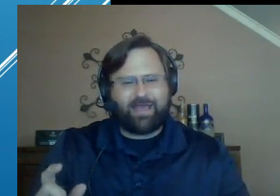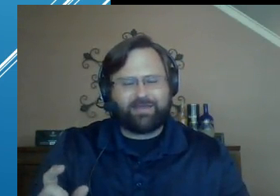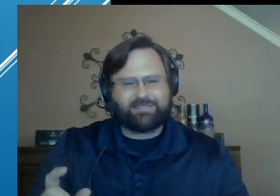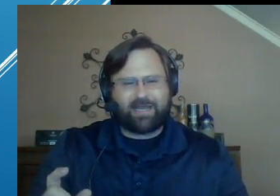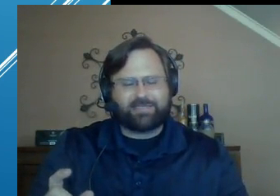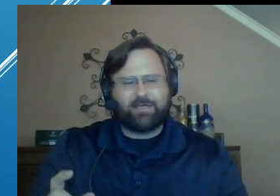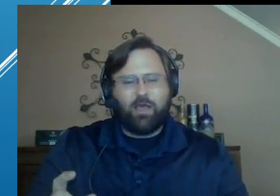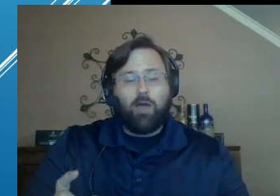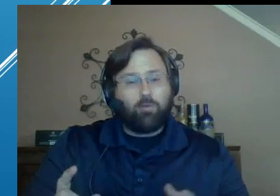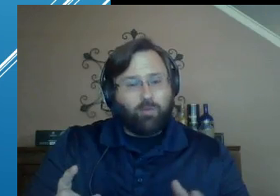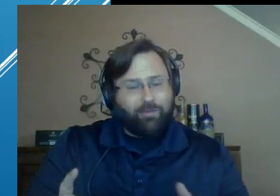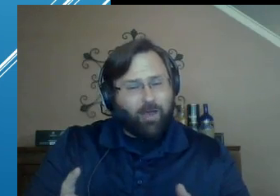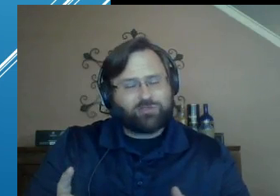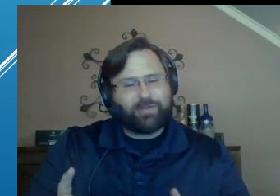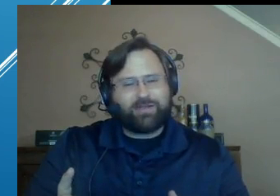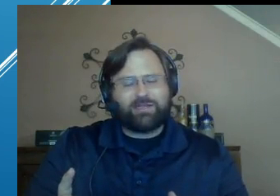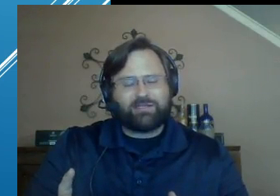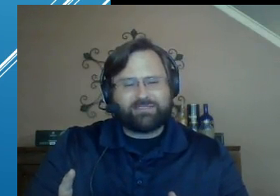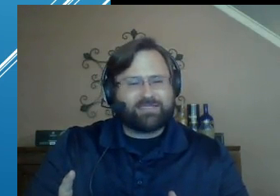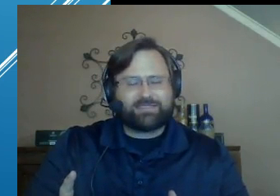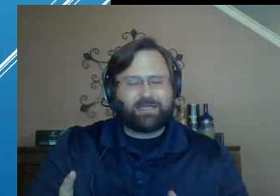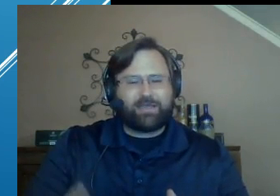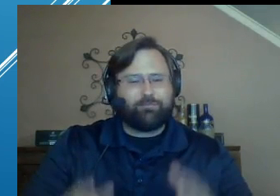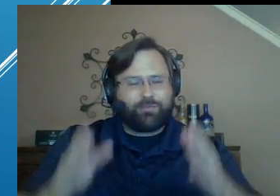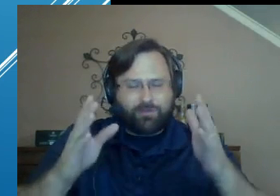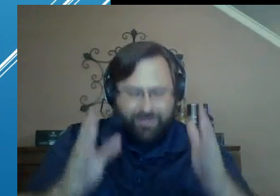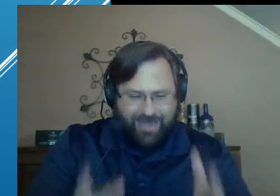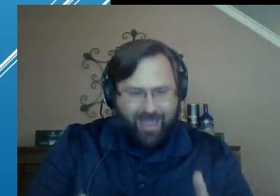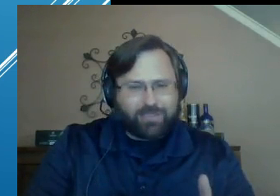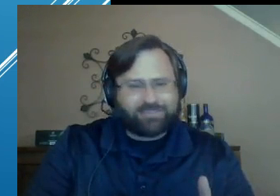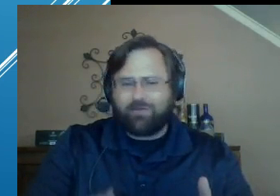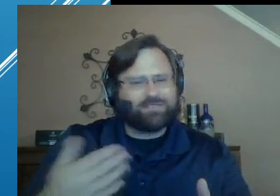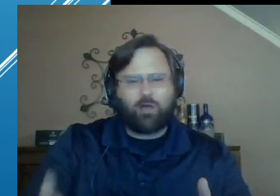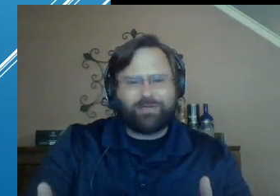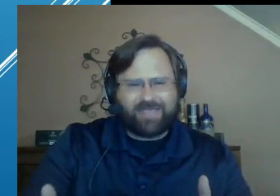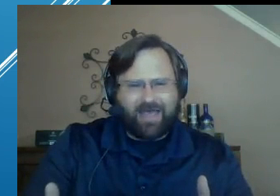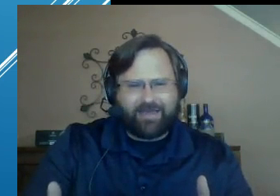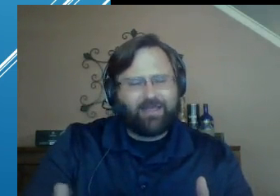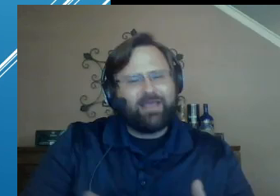the end of the sentence but when bob is repeated in the sentence the the noun itself is not reset